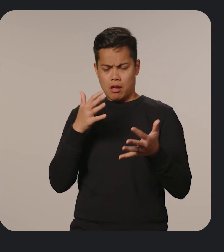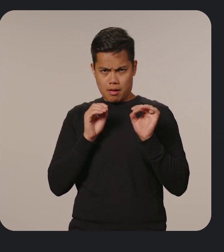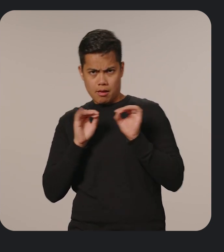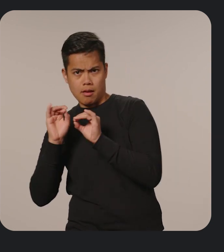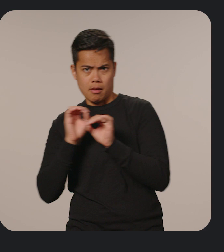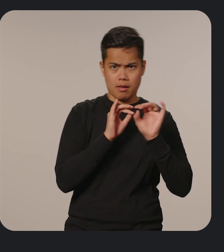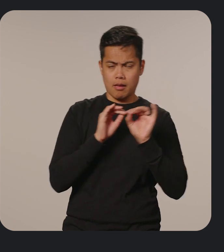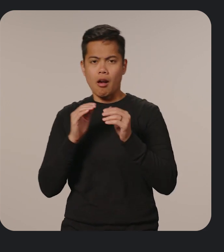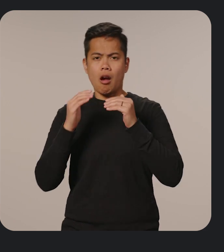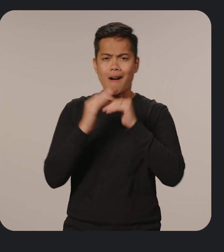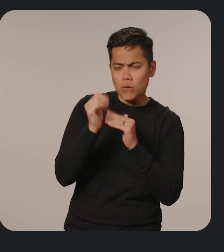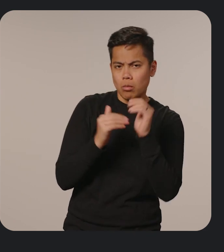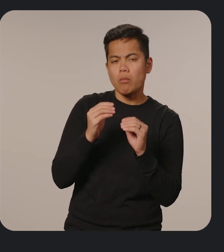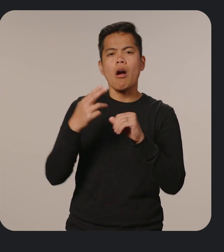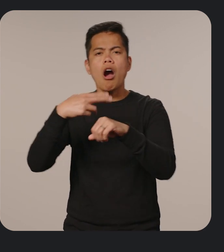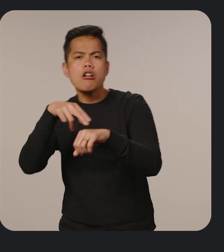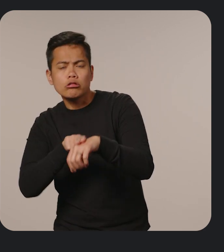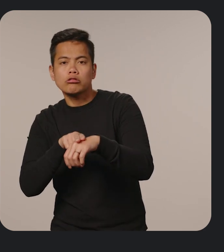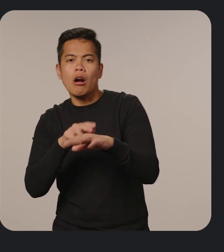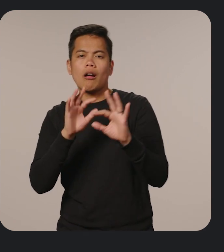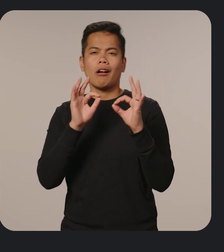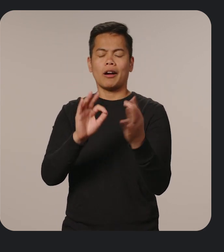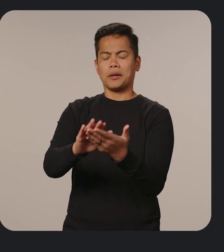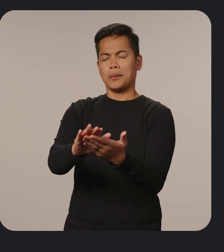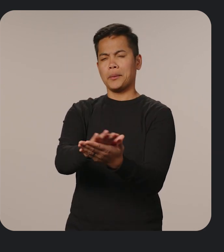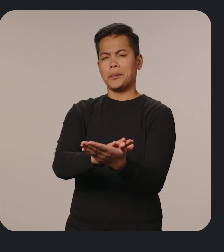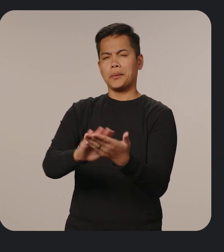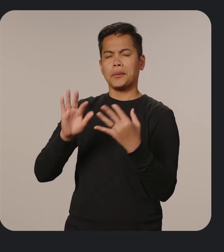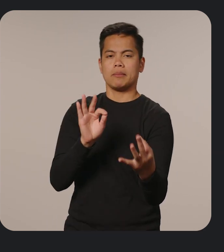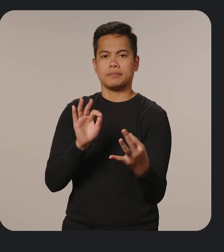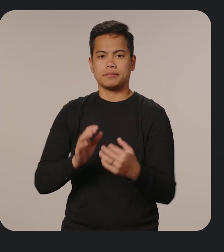resulting in a more comfortable, natural, and polished back experience.